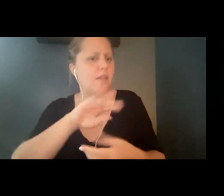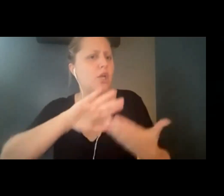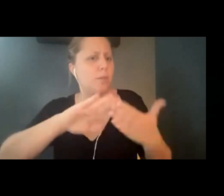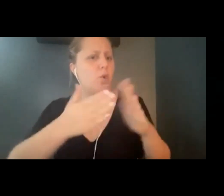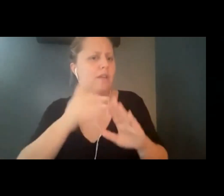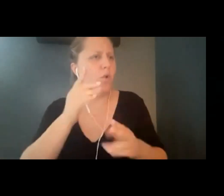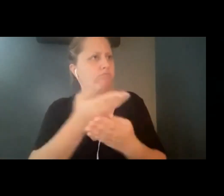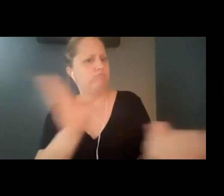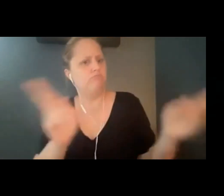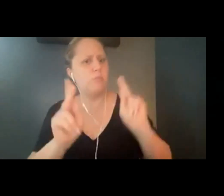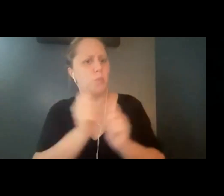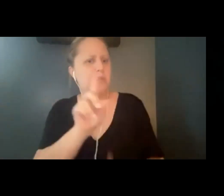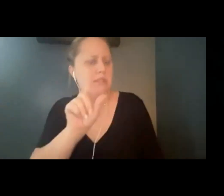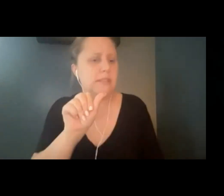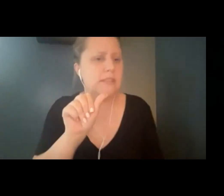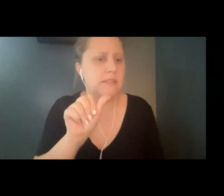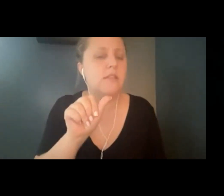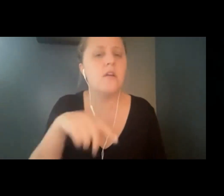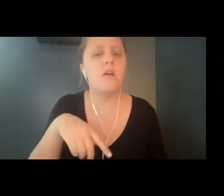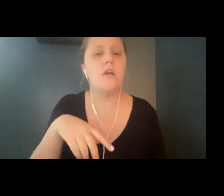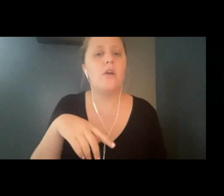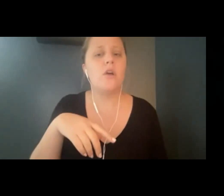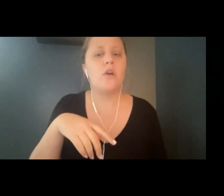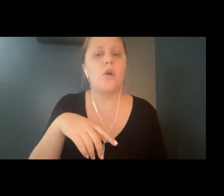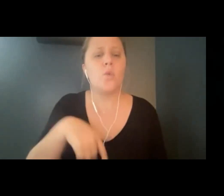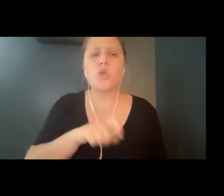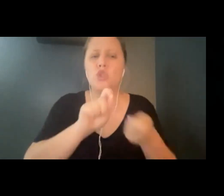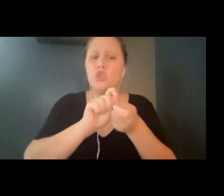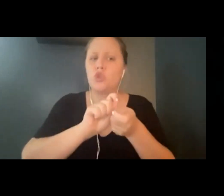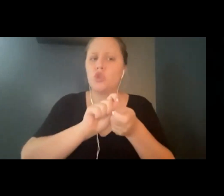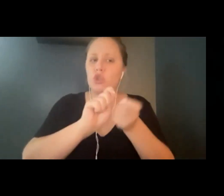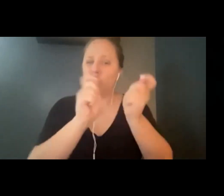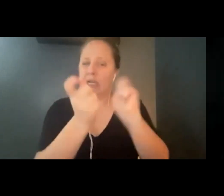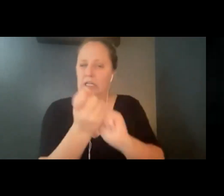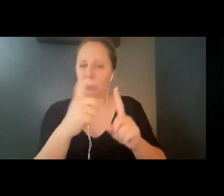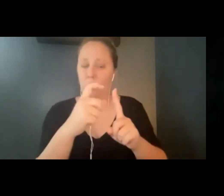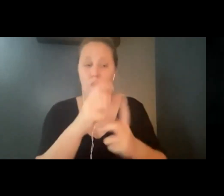community are really trying to change the word from accommodations, removing